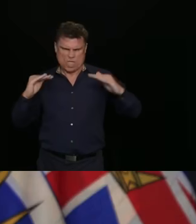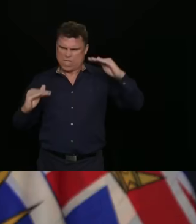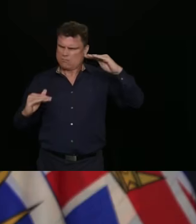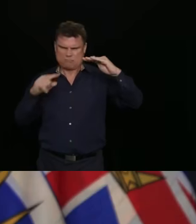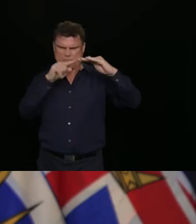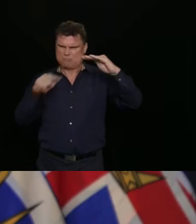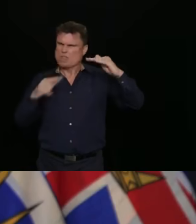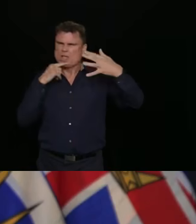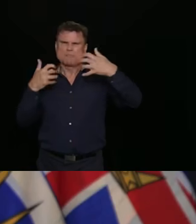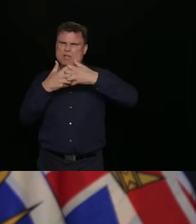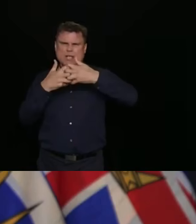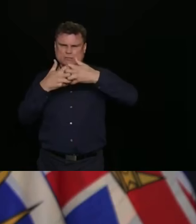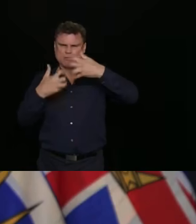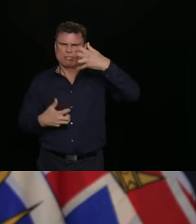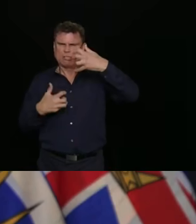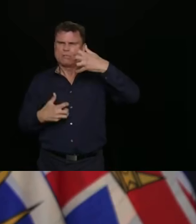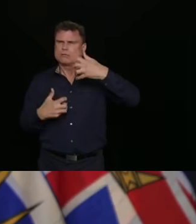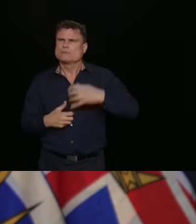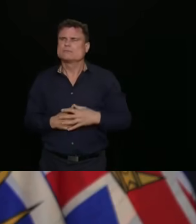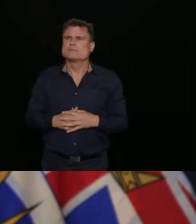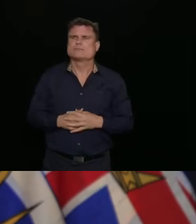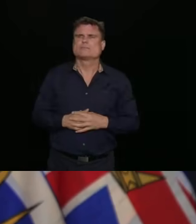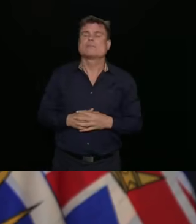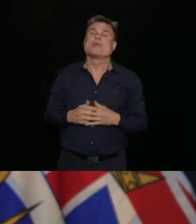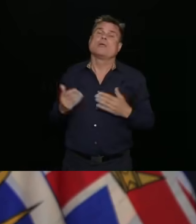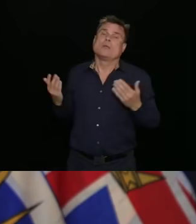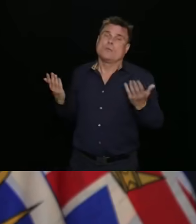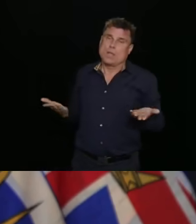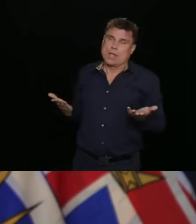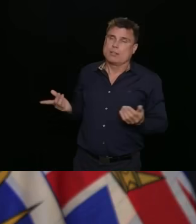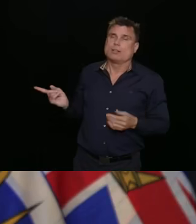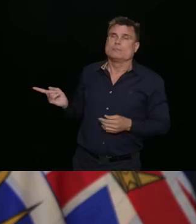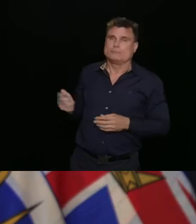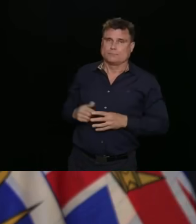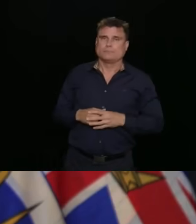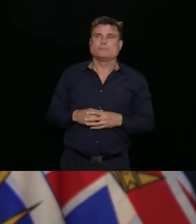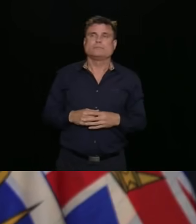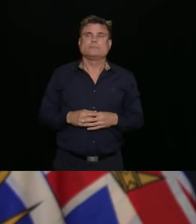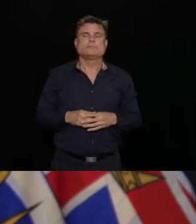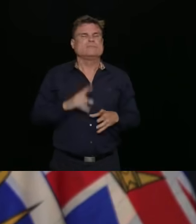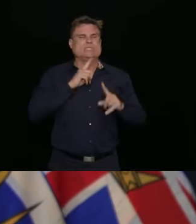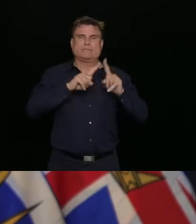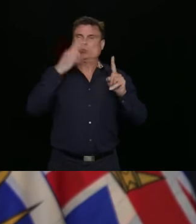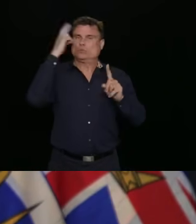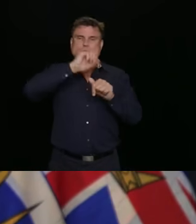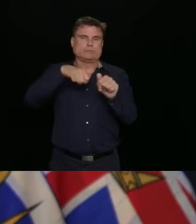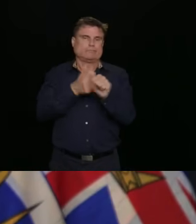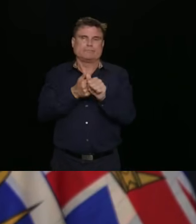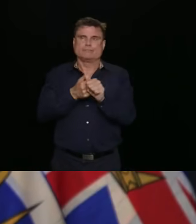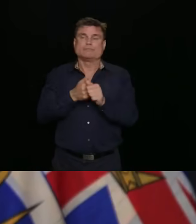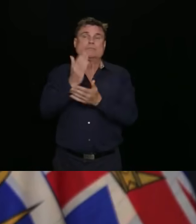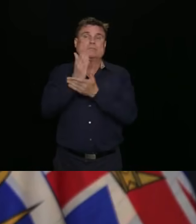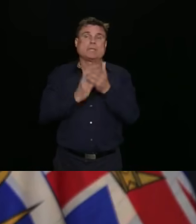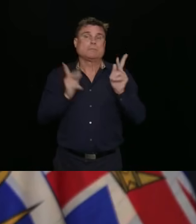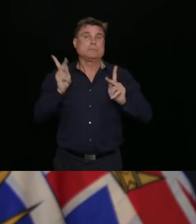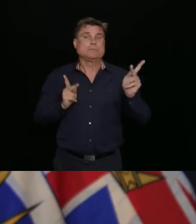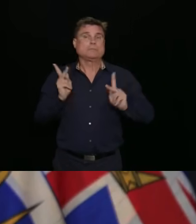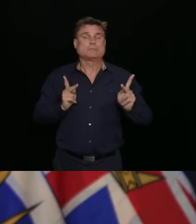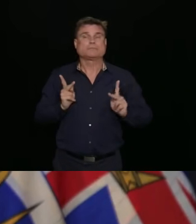brought it back to 3 or 4 but now we're seeing people who have to 20 or 30 contacts.